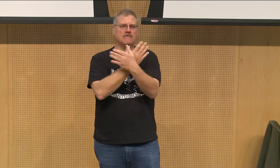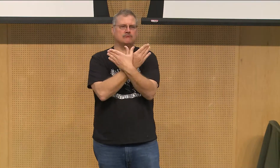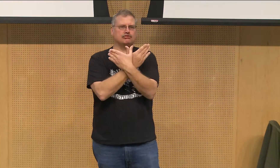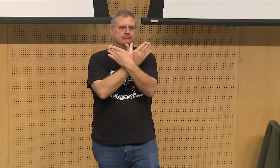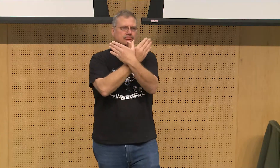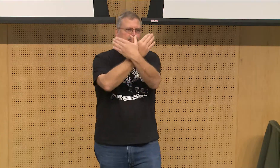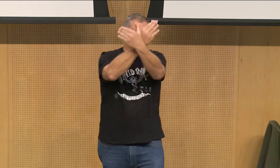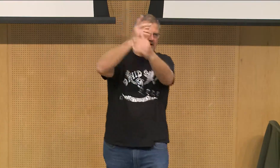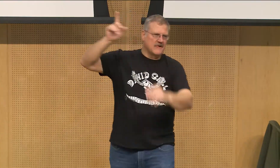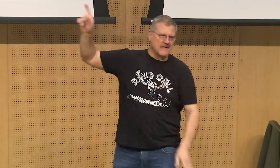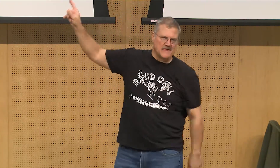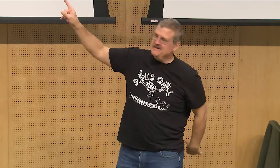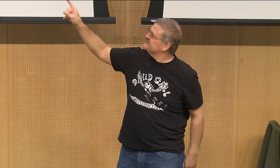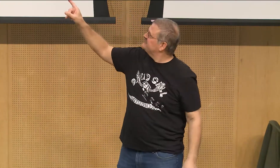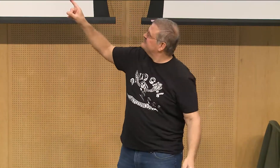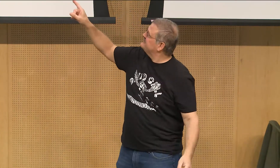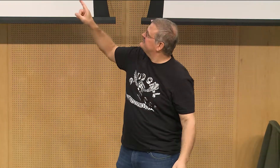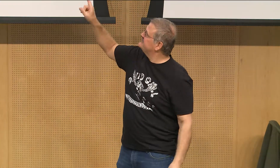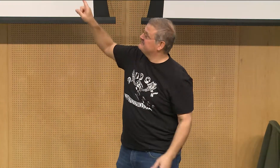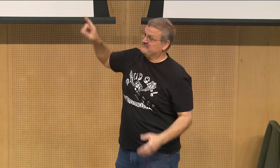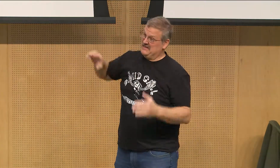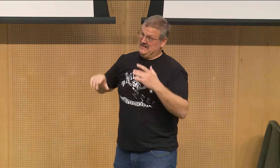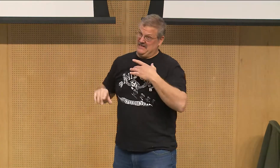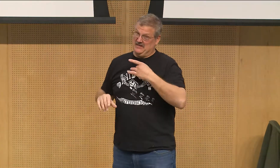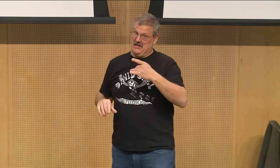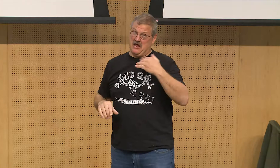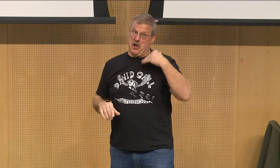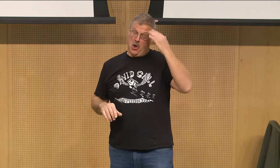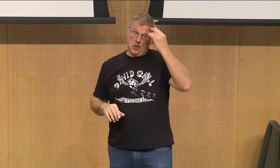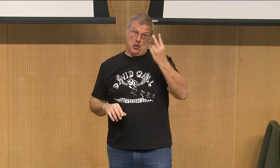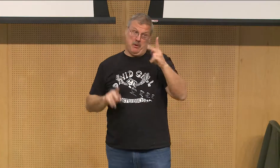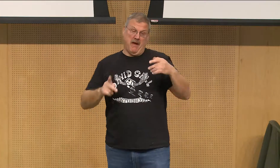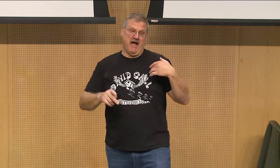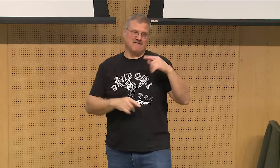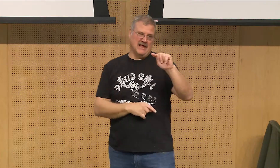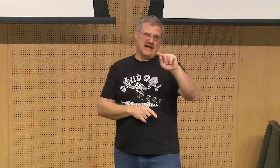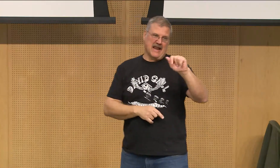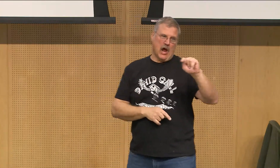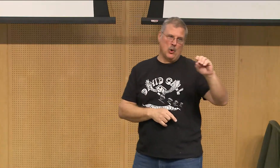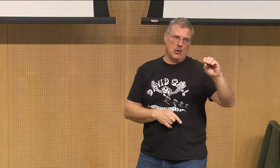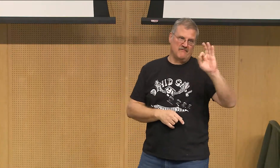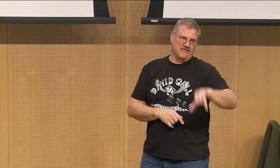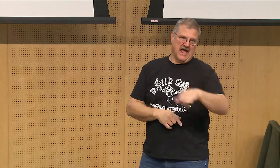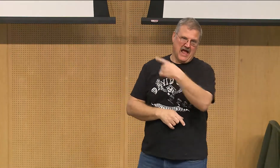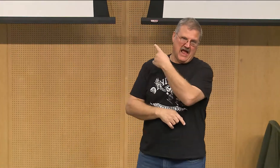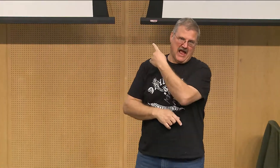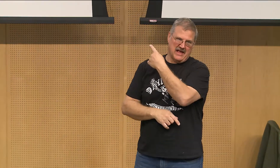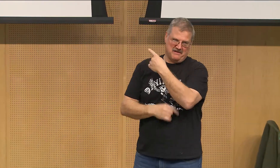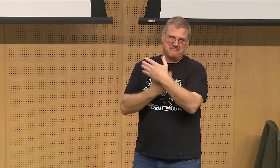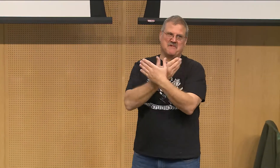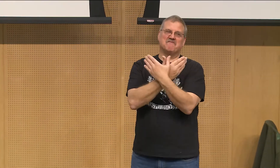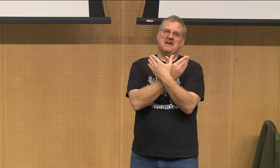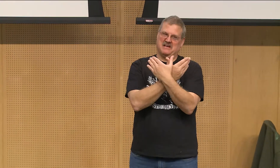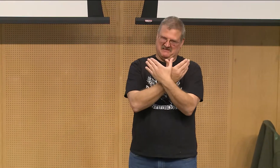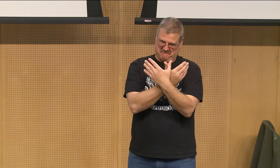and you can become free in ASL. I know people-- Two people have tattoo of that butterfly.